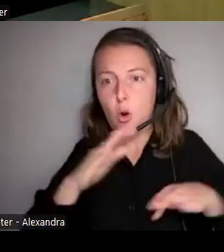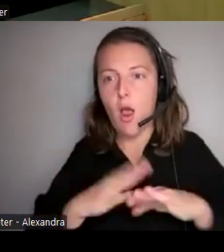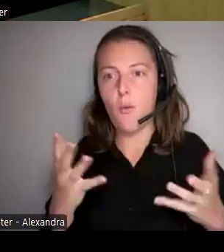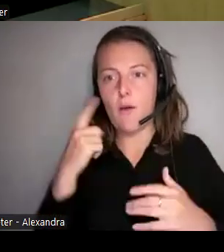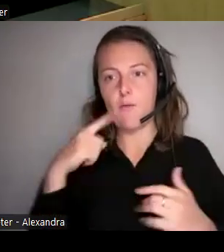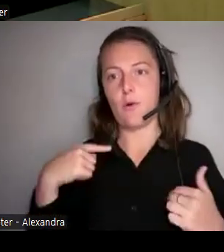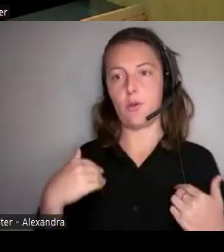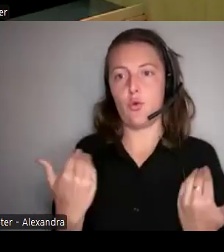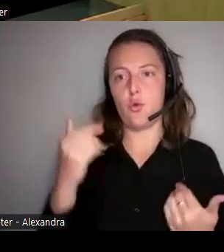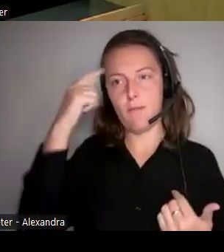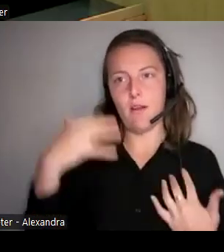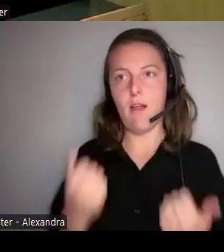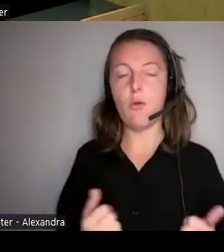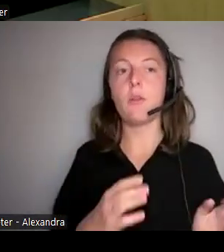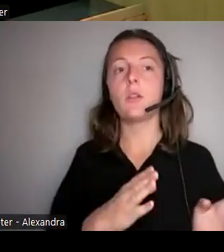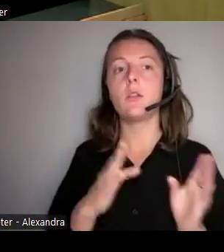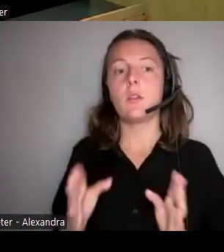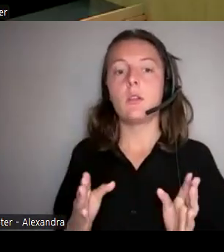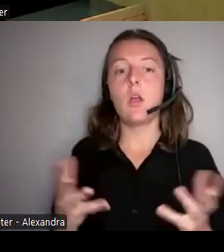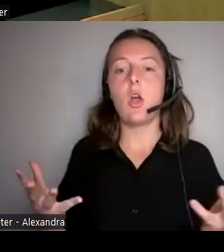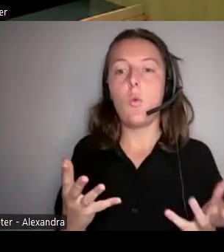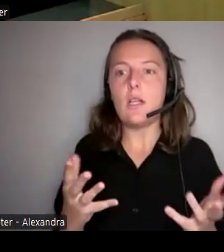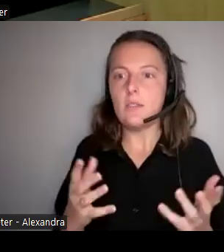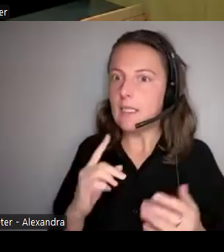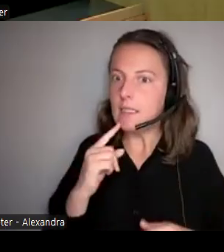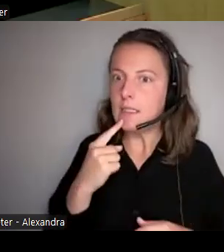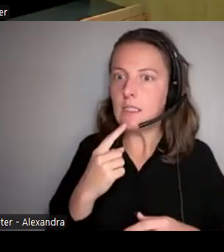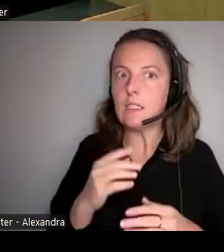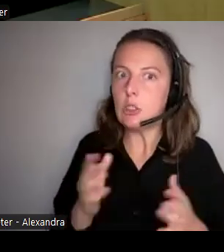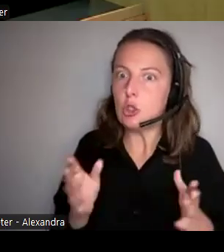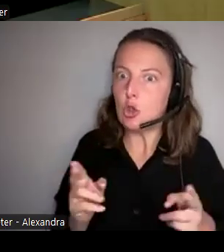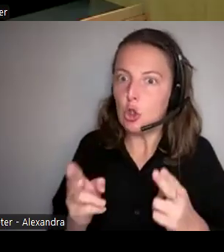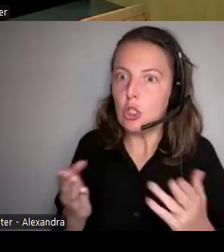health what did we think were really pressing urgent things we needed to focus on so issues